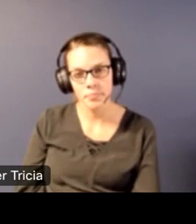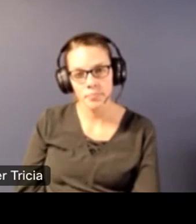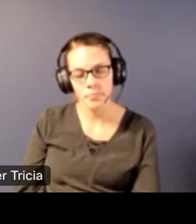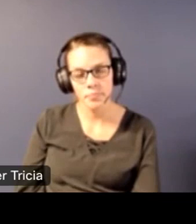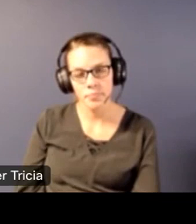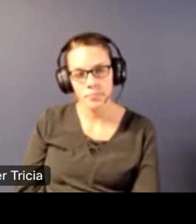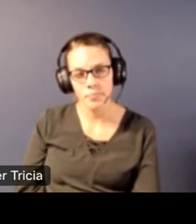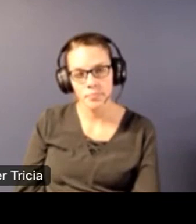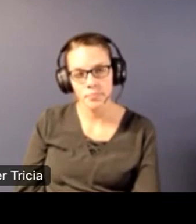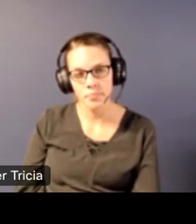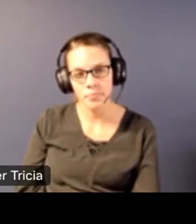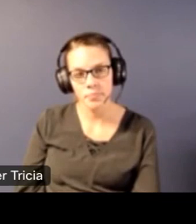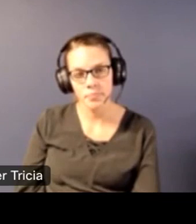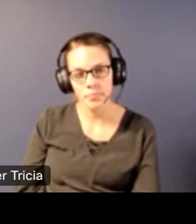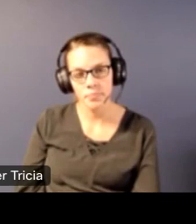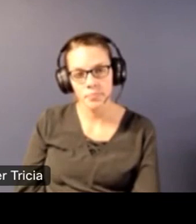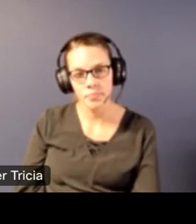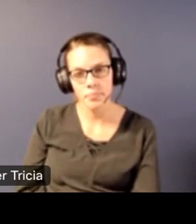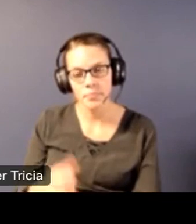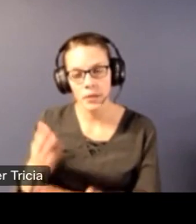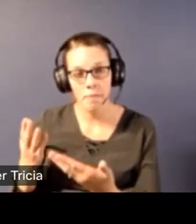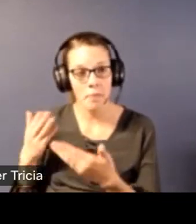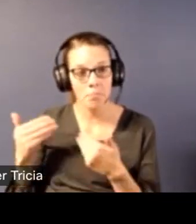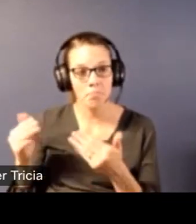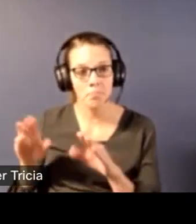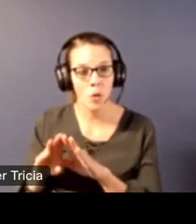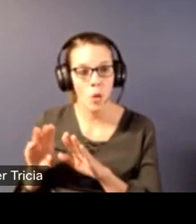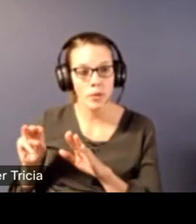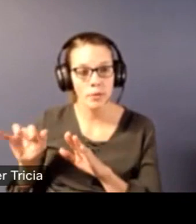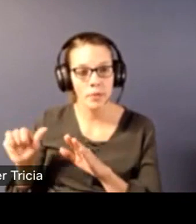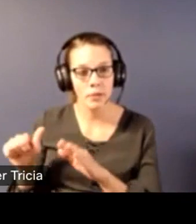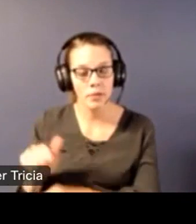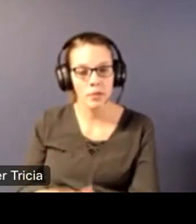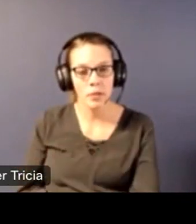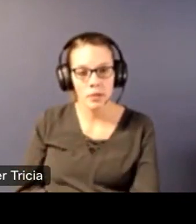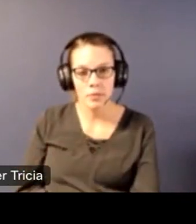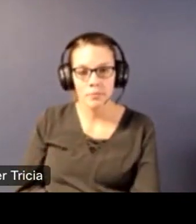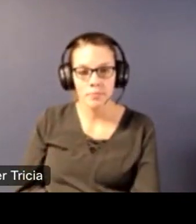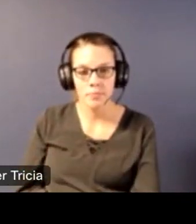a minute or so then we can start closing here.